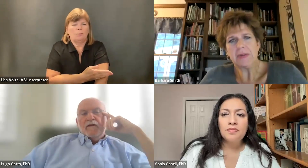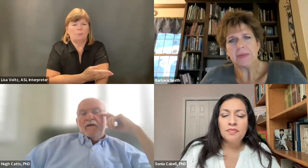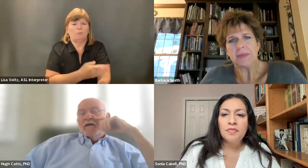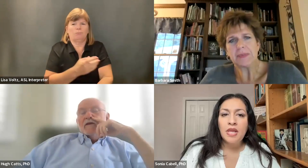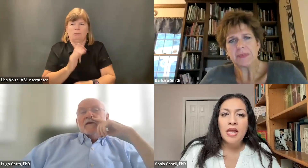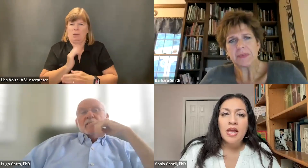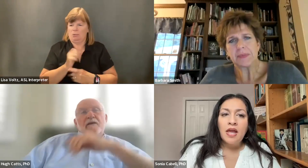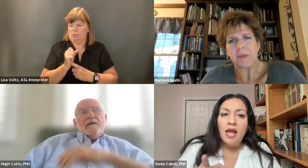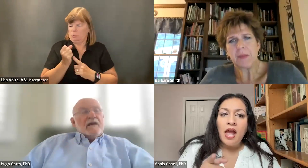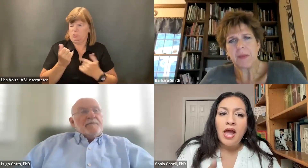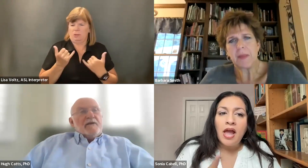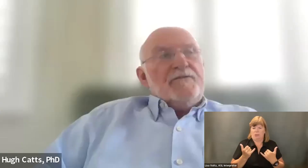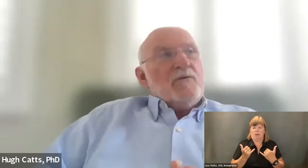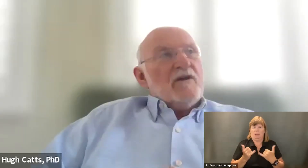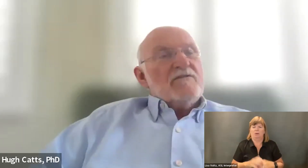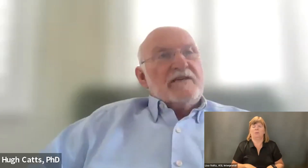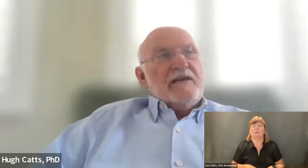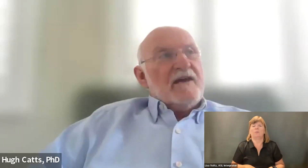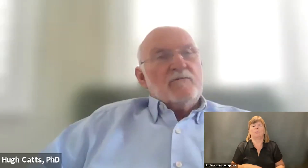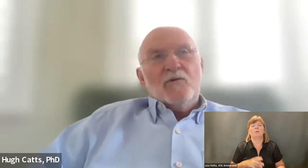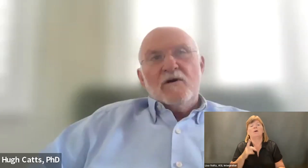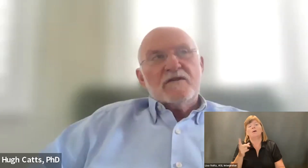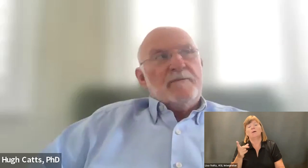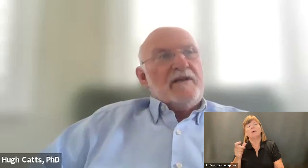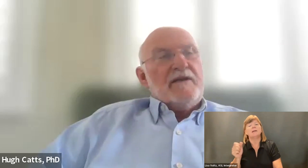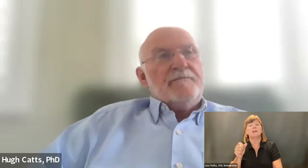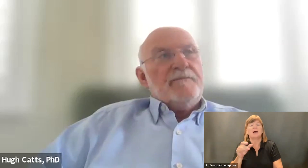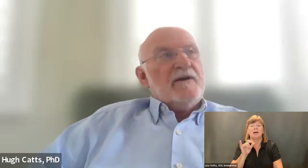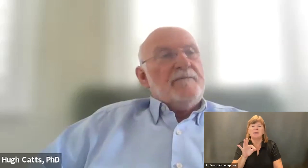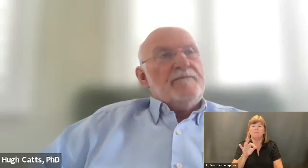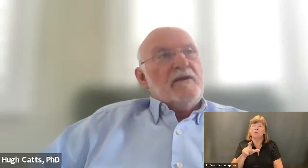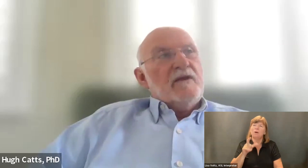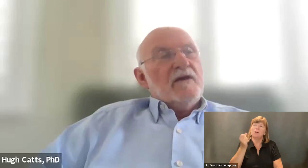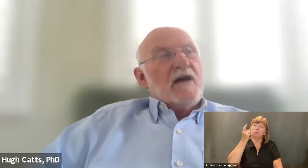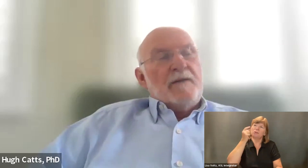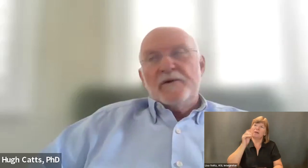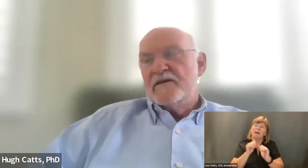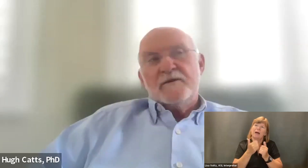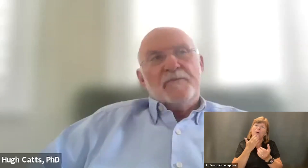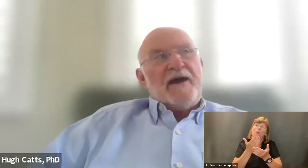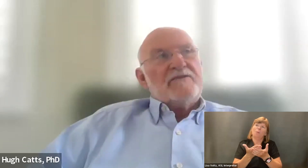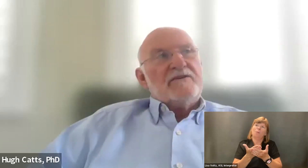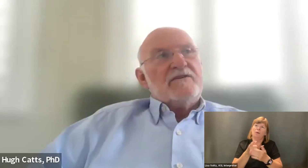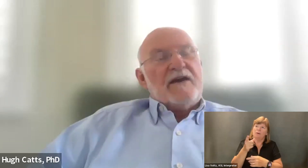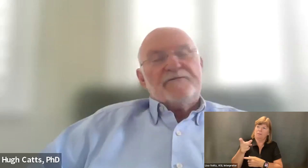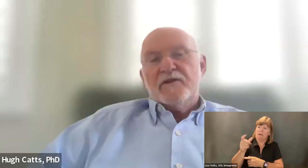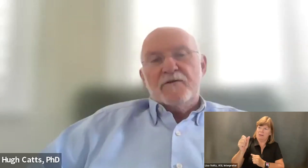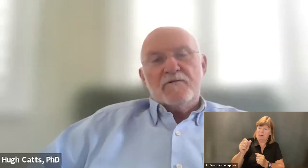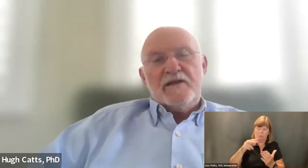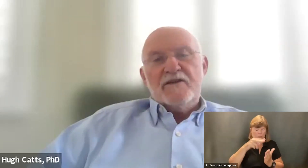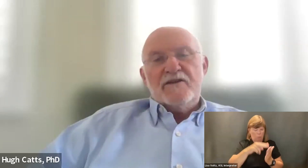now yeah I mean if you want to understand how well somebody comprehensive passage after they read it